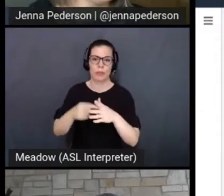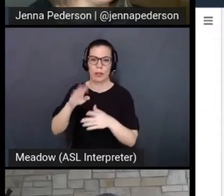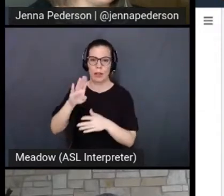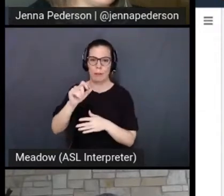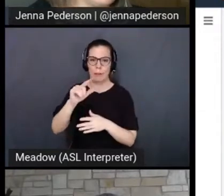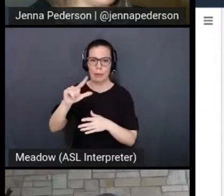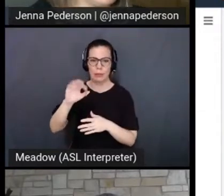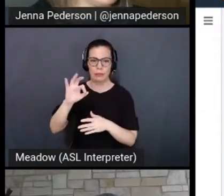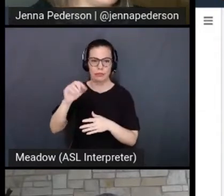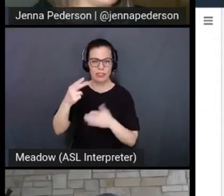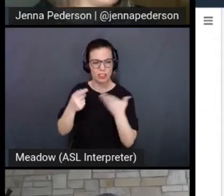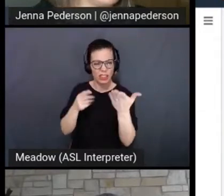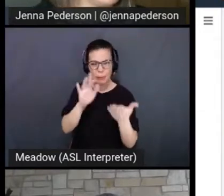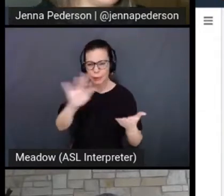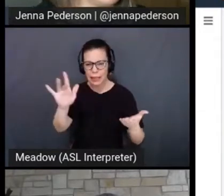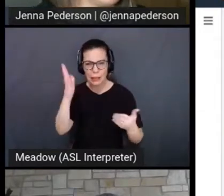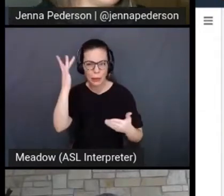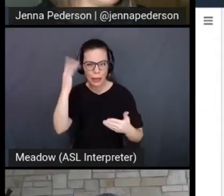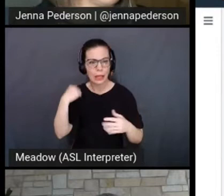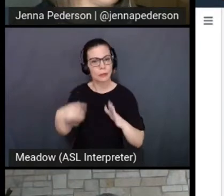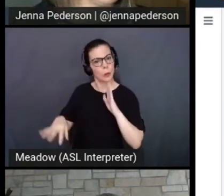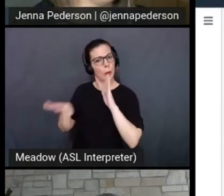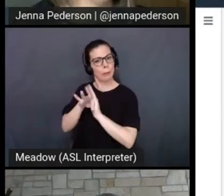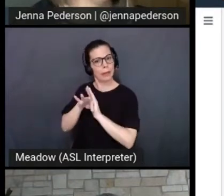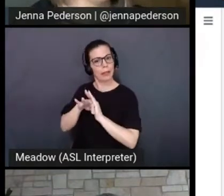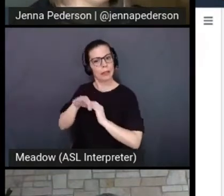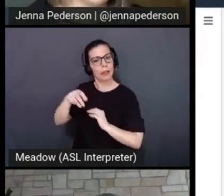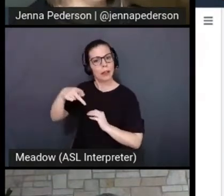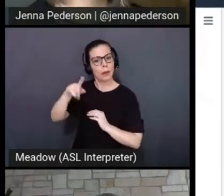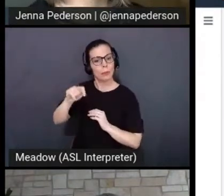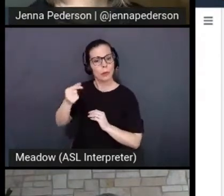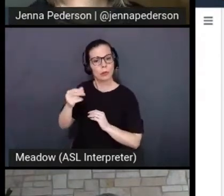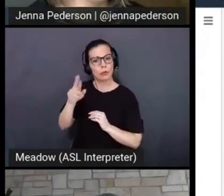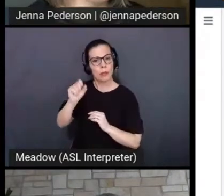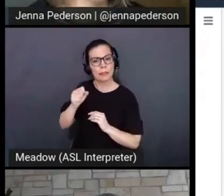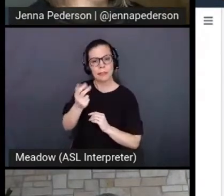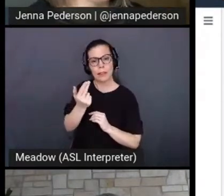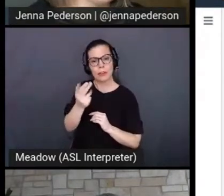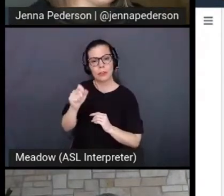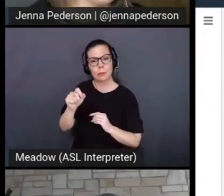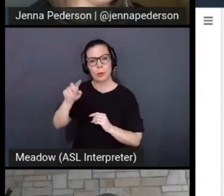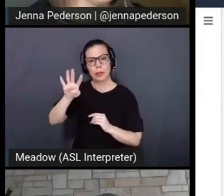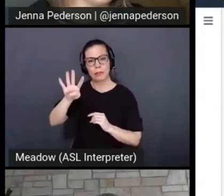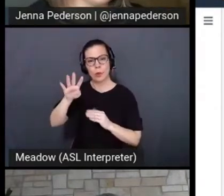Because I need to choose at least PostgreSQL version 13.4 or higher. So I'm just gonna make sure I choose that.